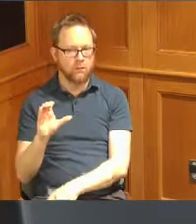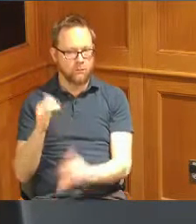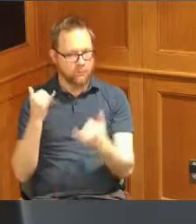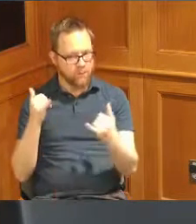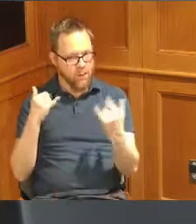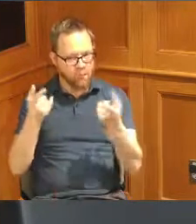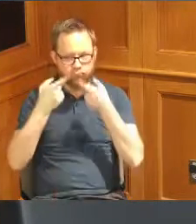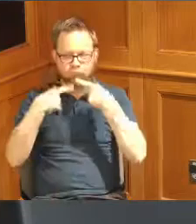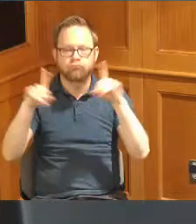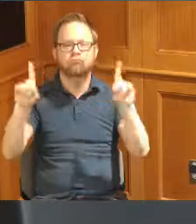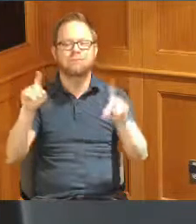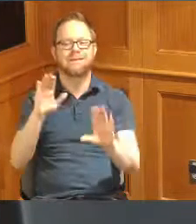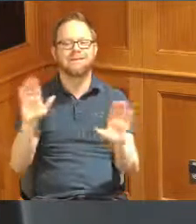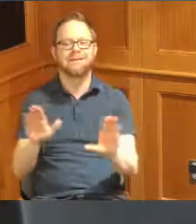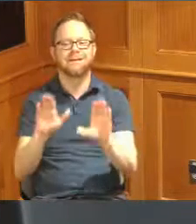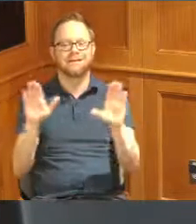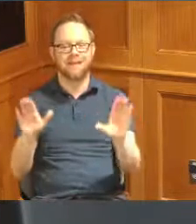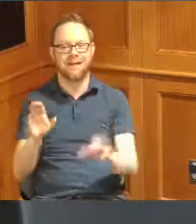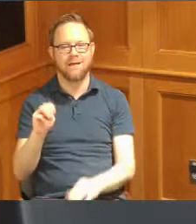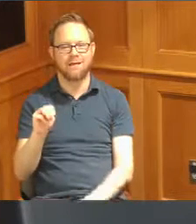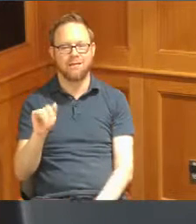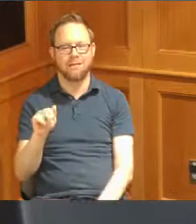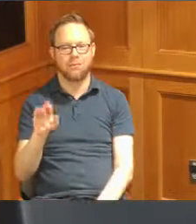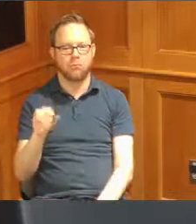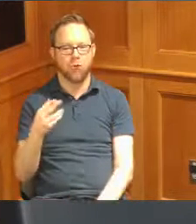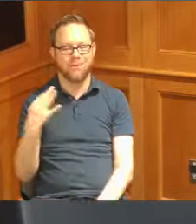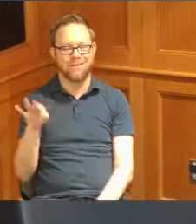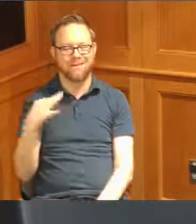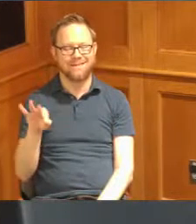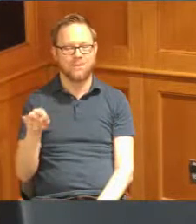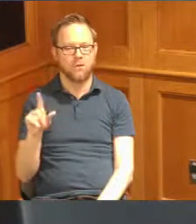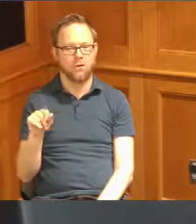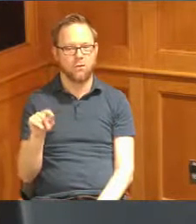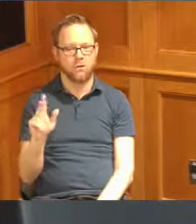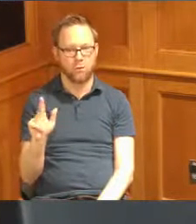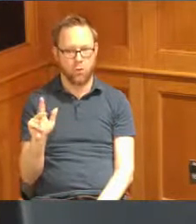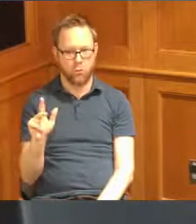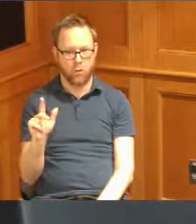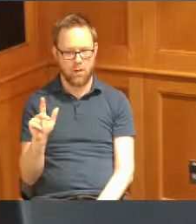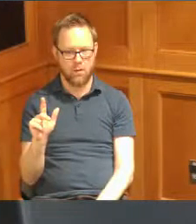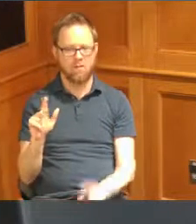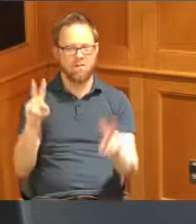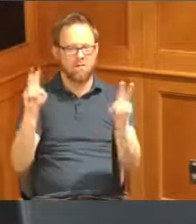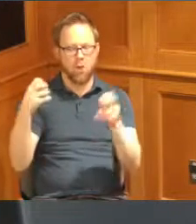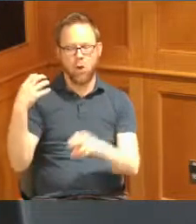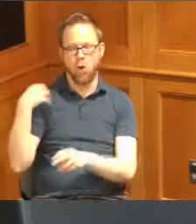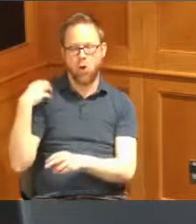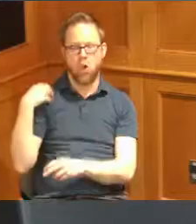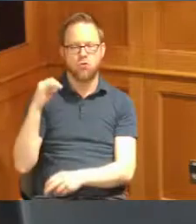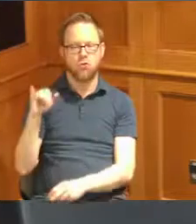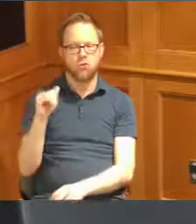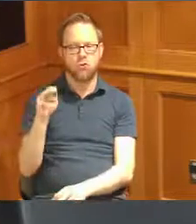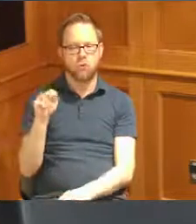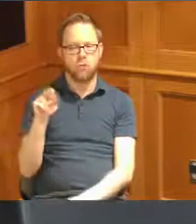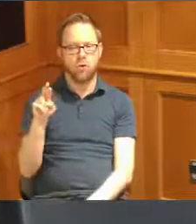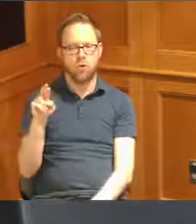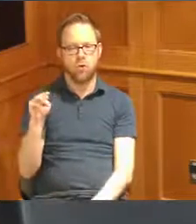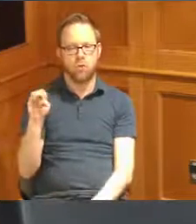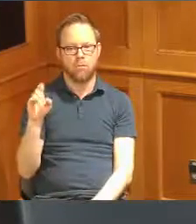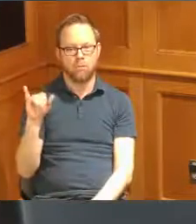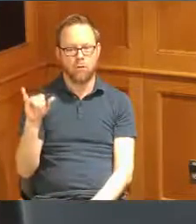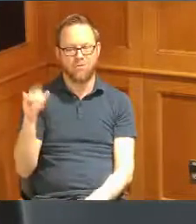Proclaim Sunday March 19 2023 coach Jamar Mosley day and all of Hamilton County